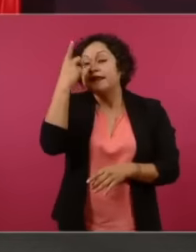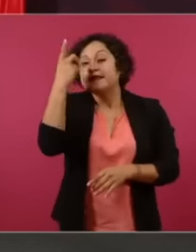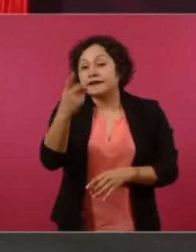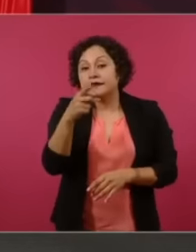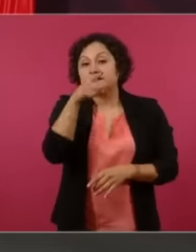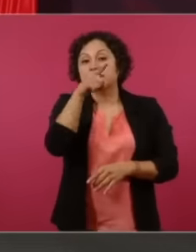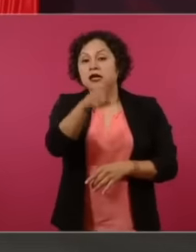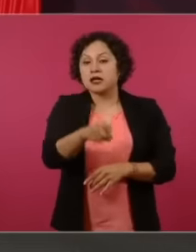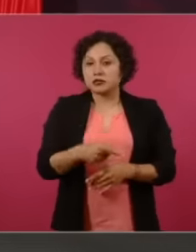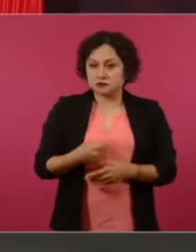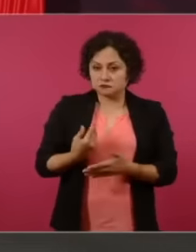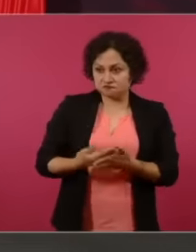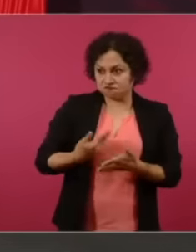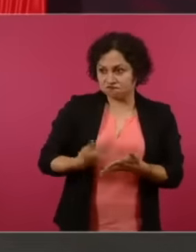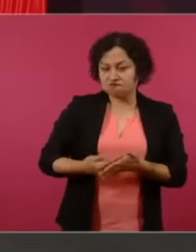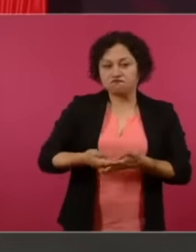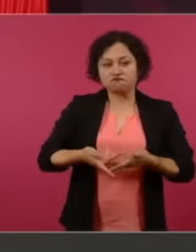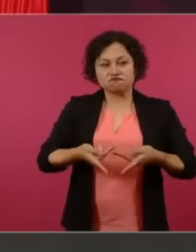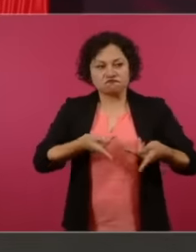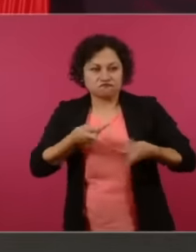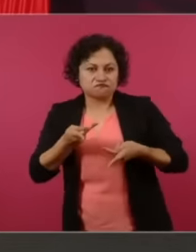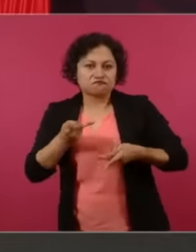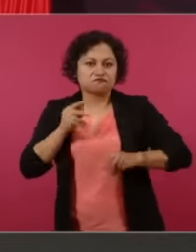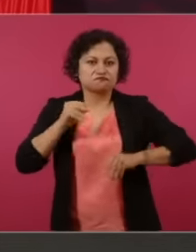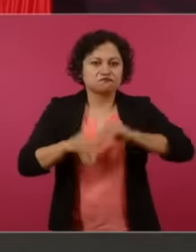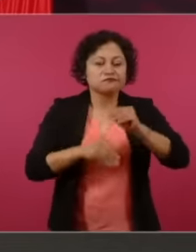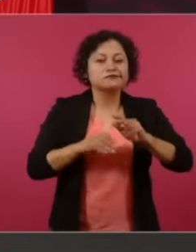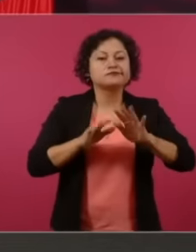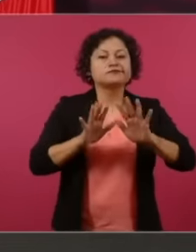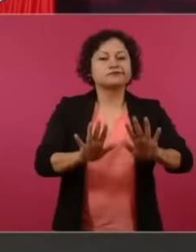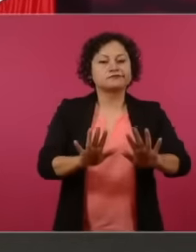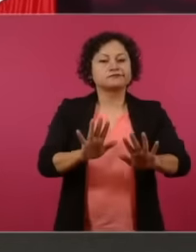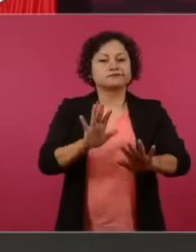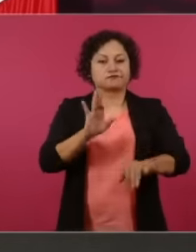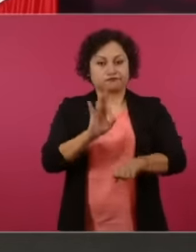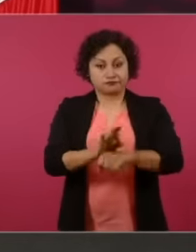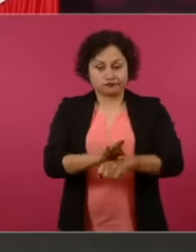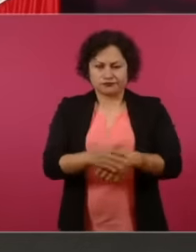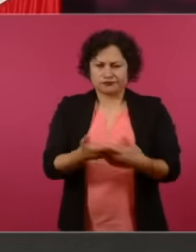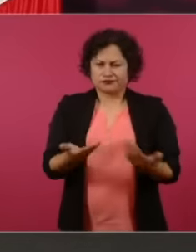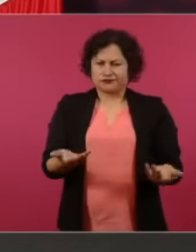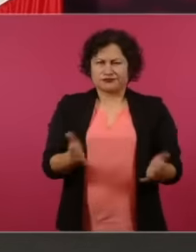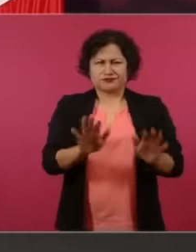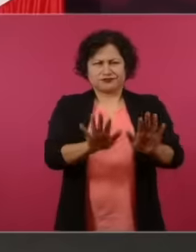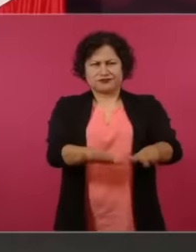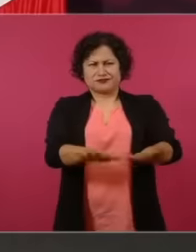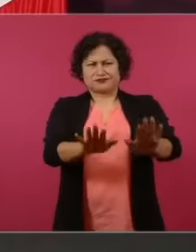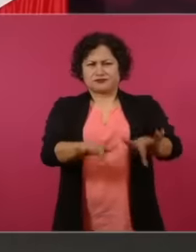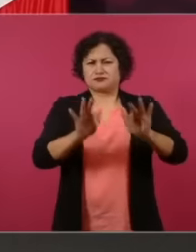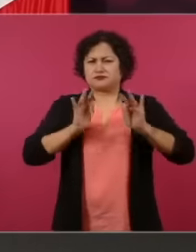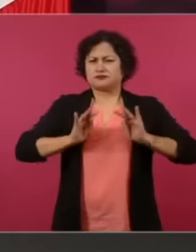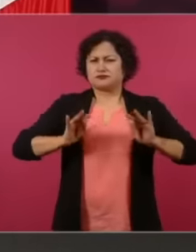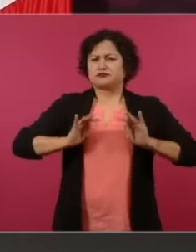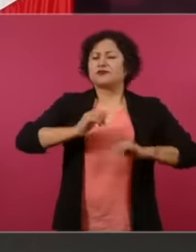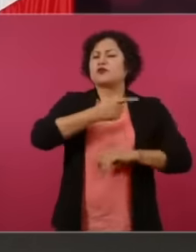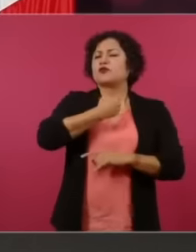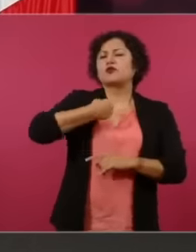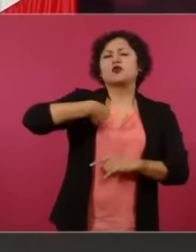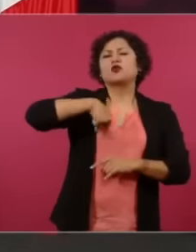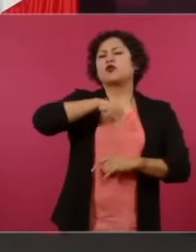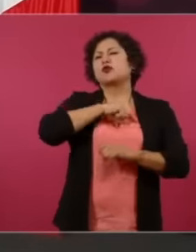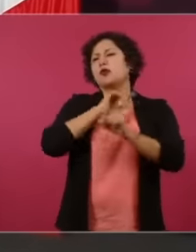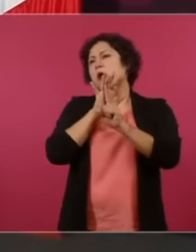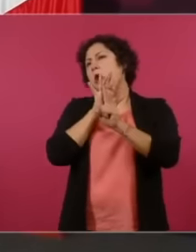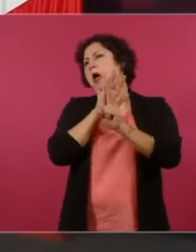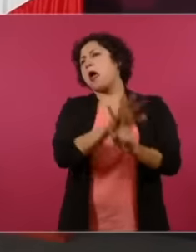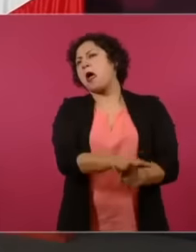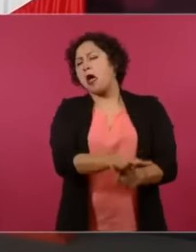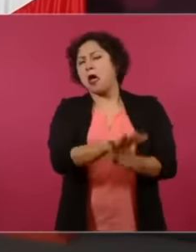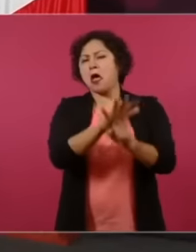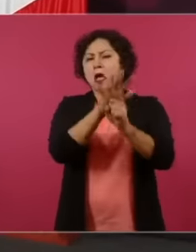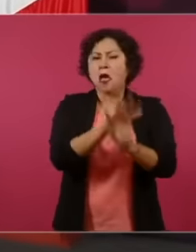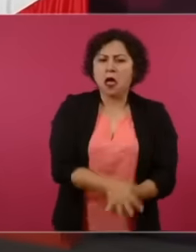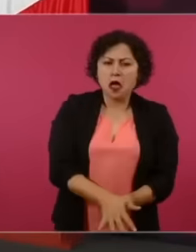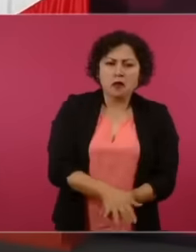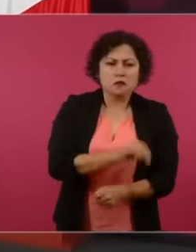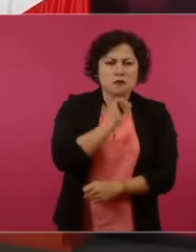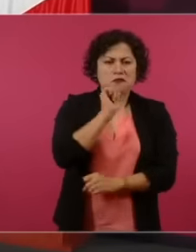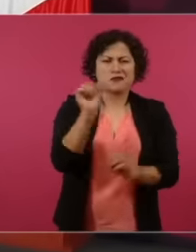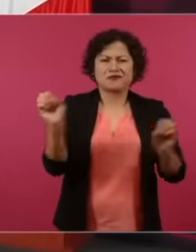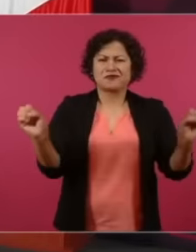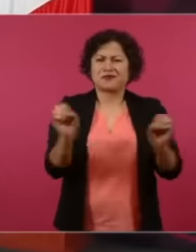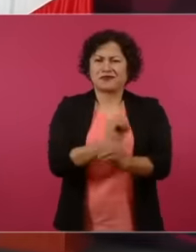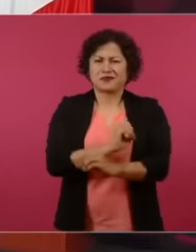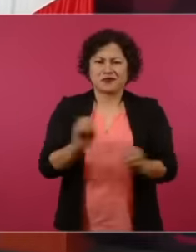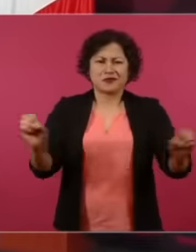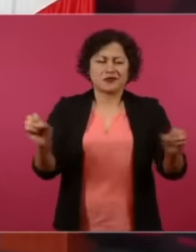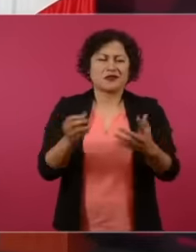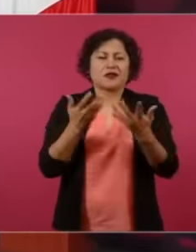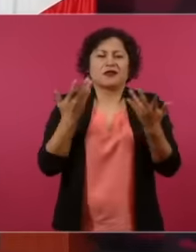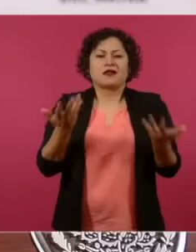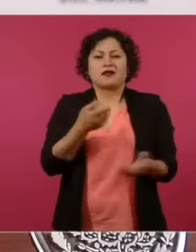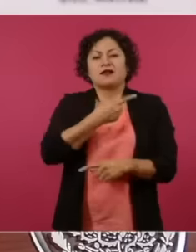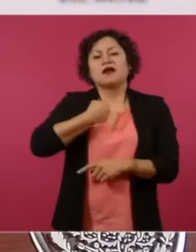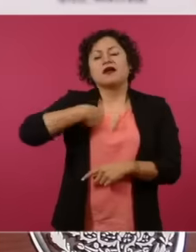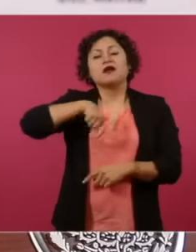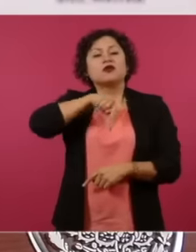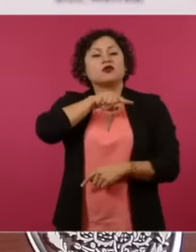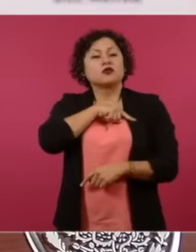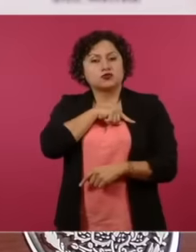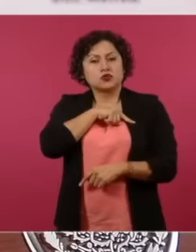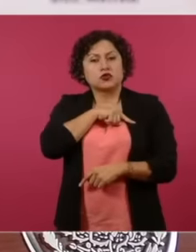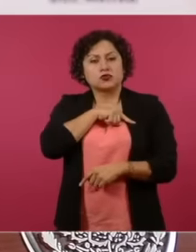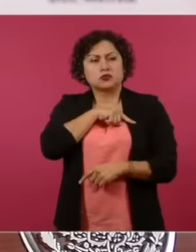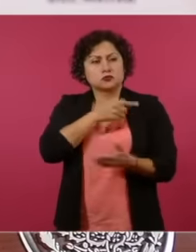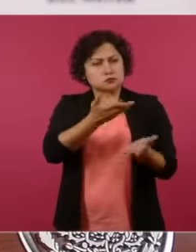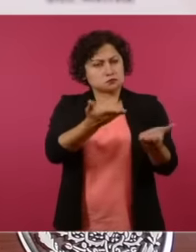We are not, uh, we are repressors, we are in favor of freedom of expression,